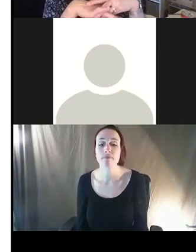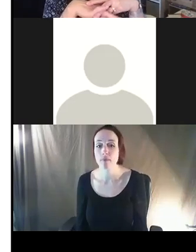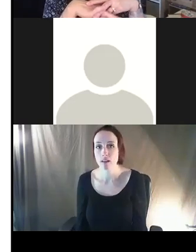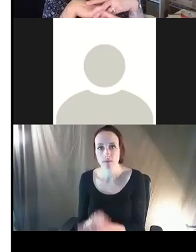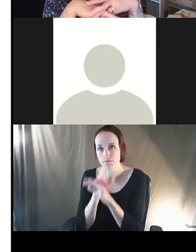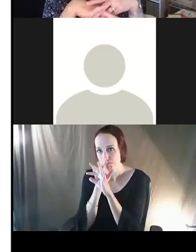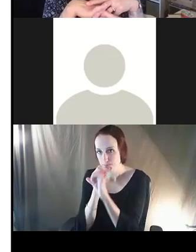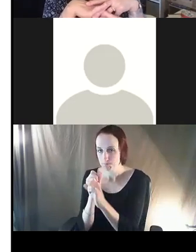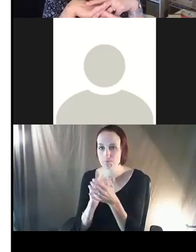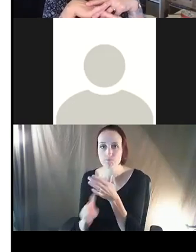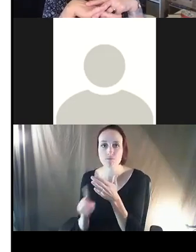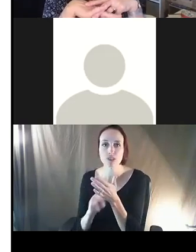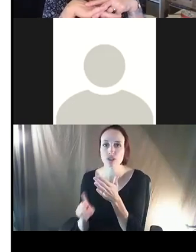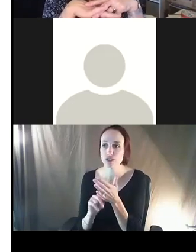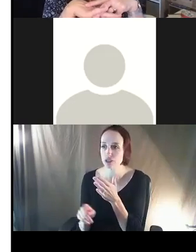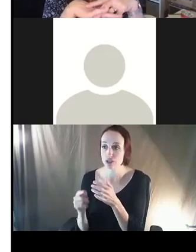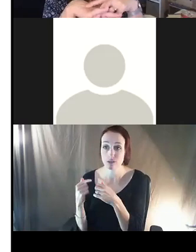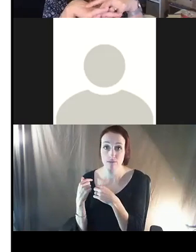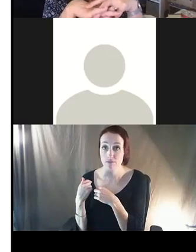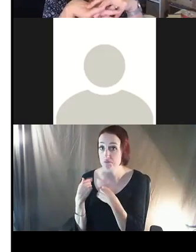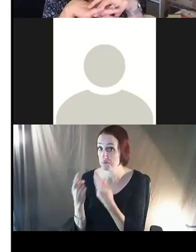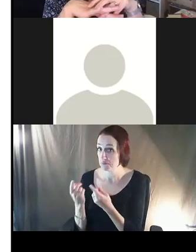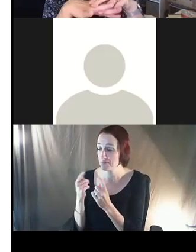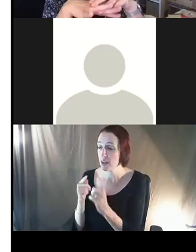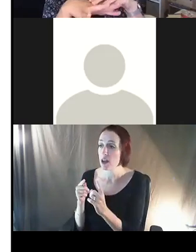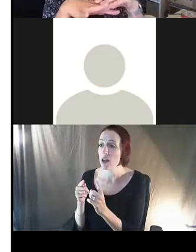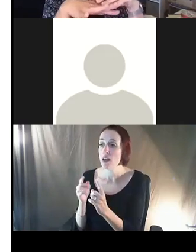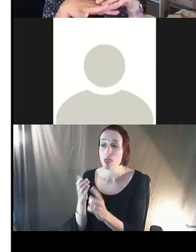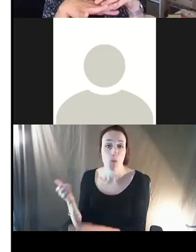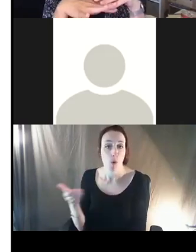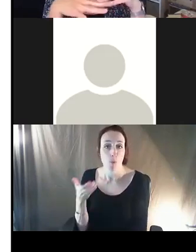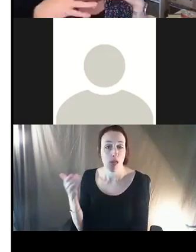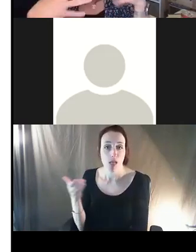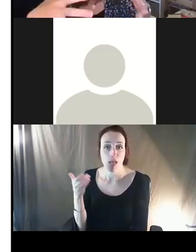doing that the mobile devices are better than